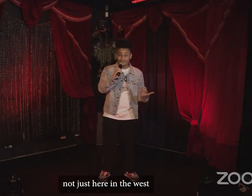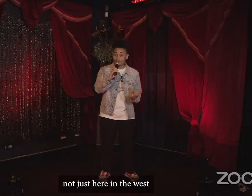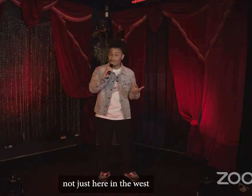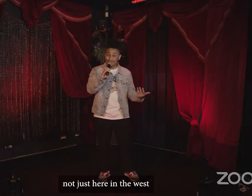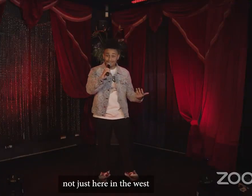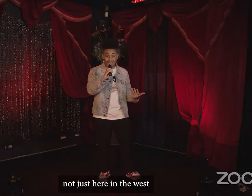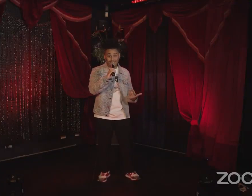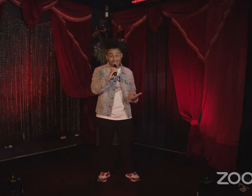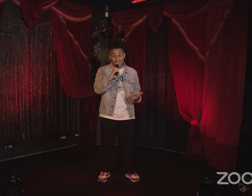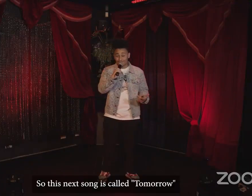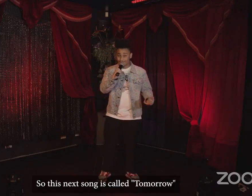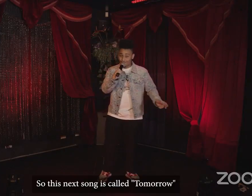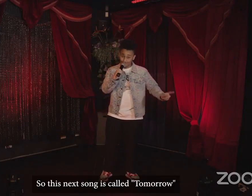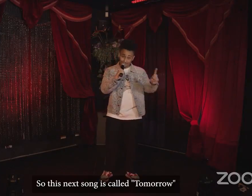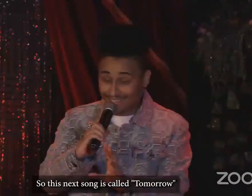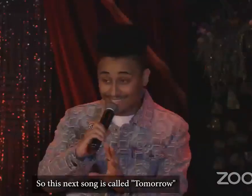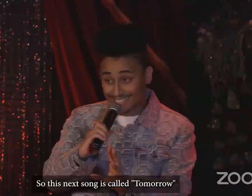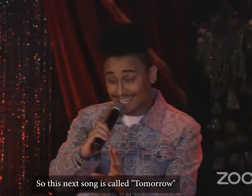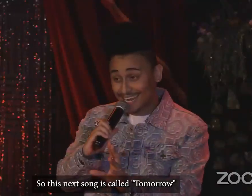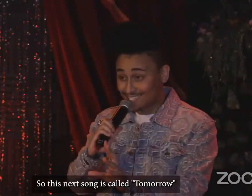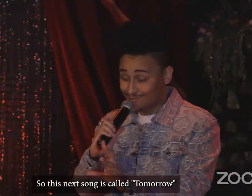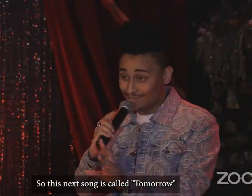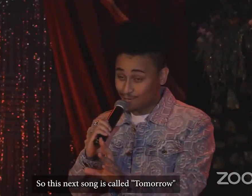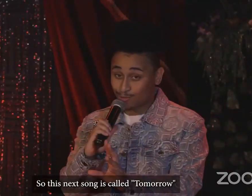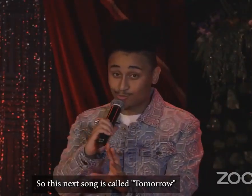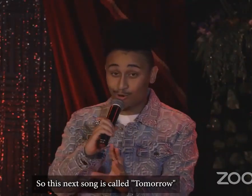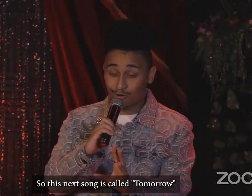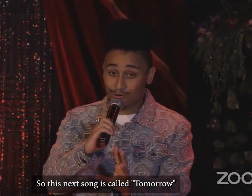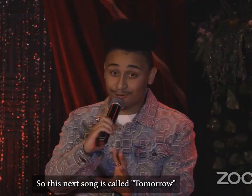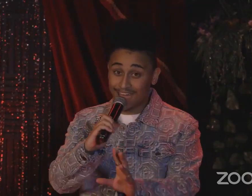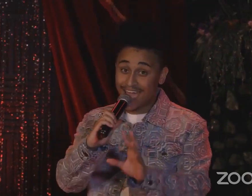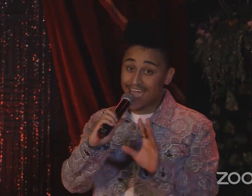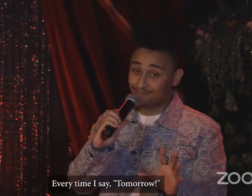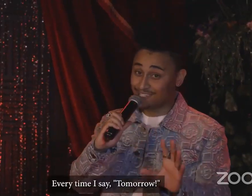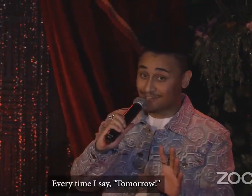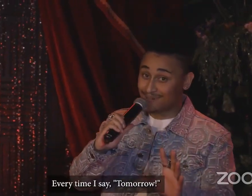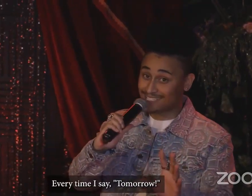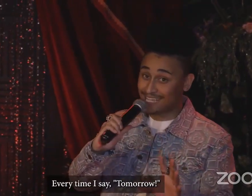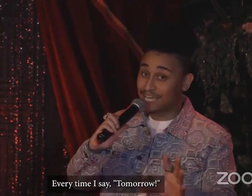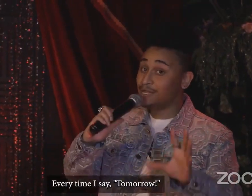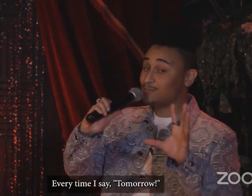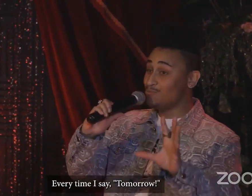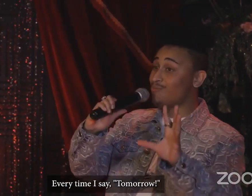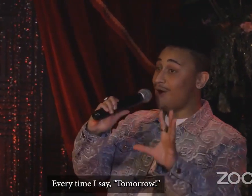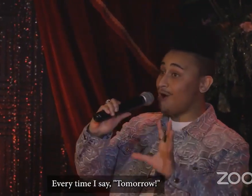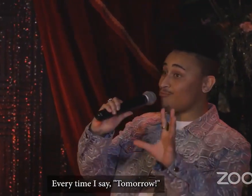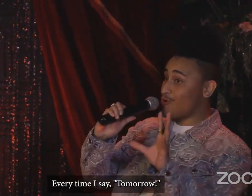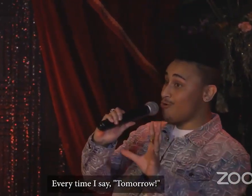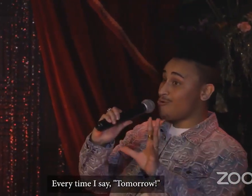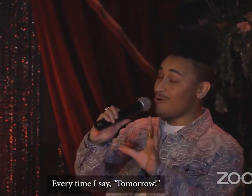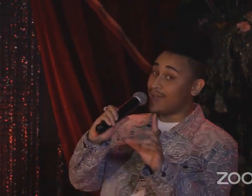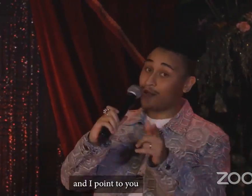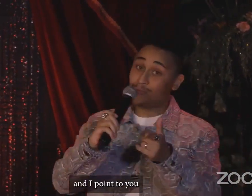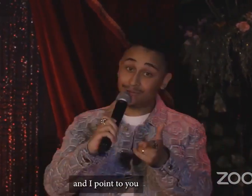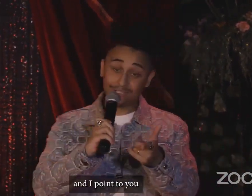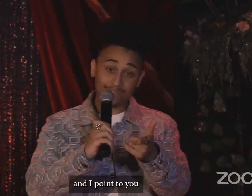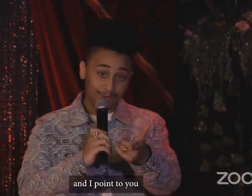accepted. around around the world not just here in the west. So this next song is. called to called tomorrow. Every